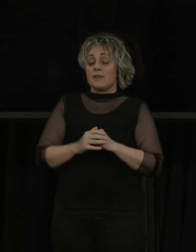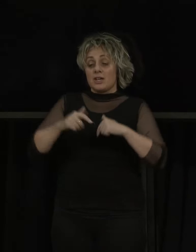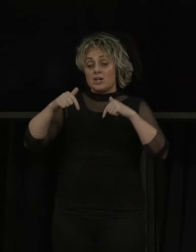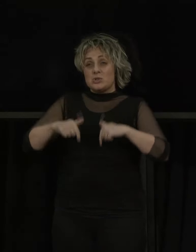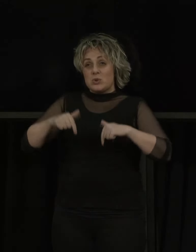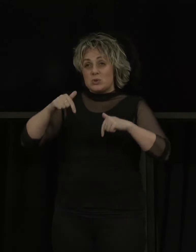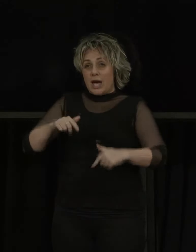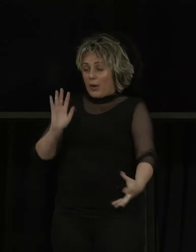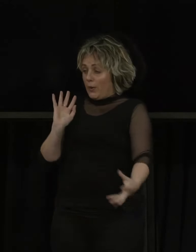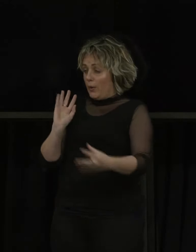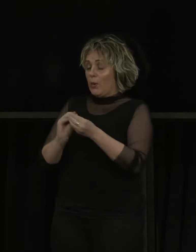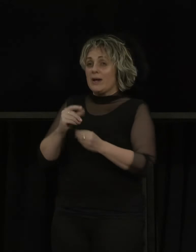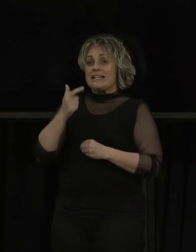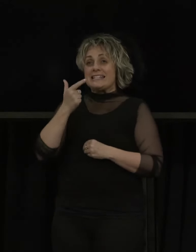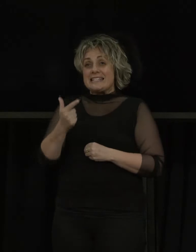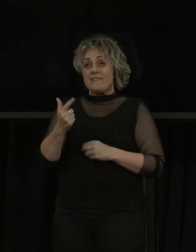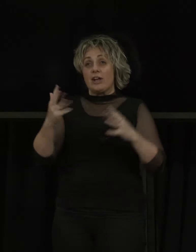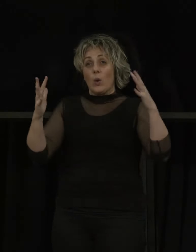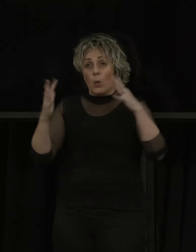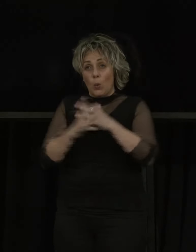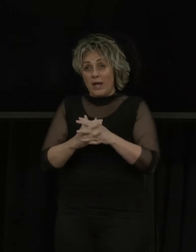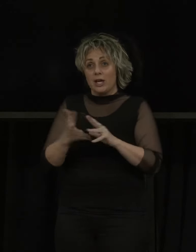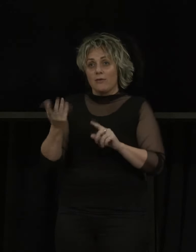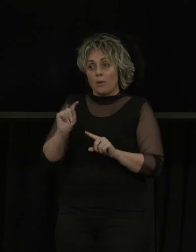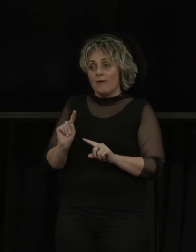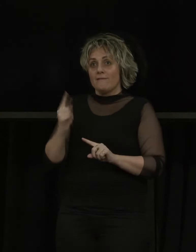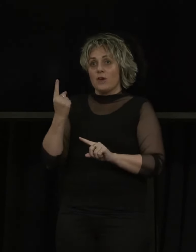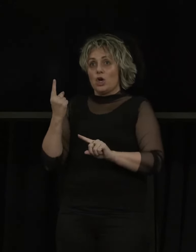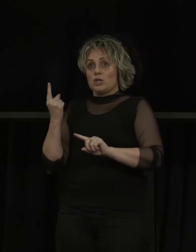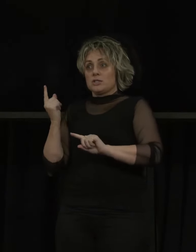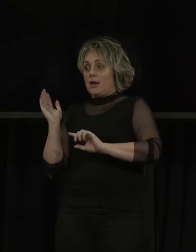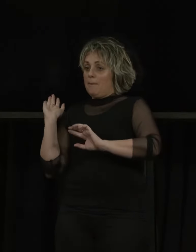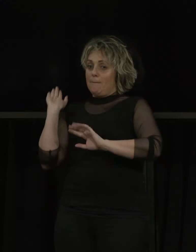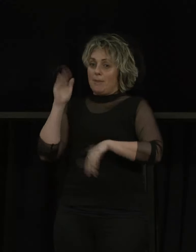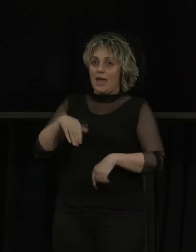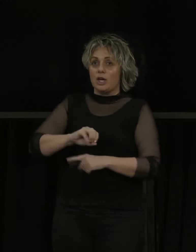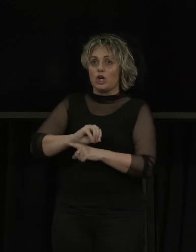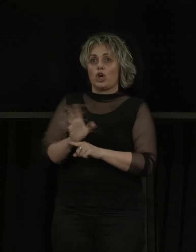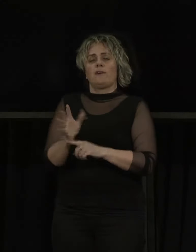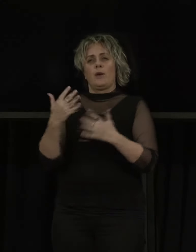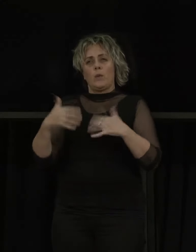the households affected have been following guidance about mask wearing and social distancing.